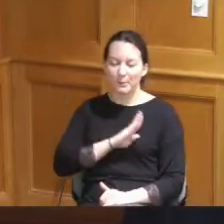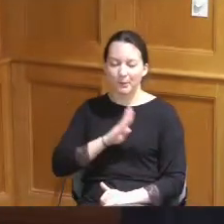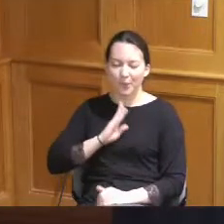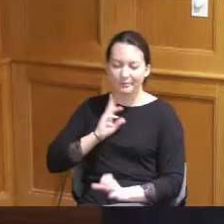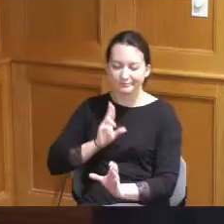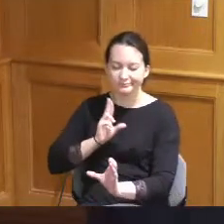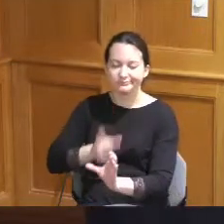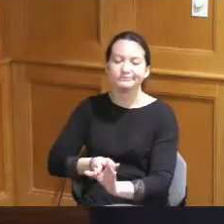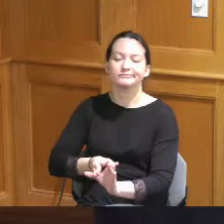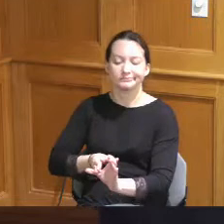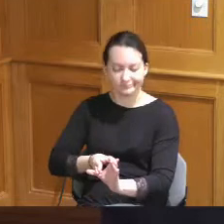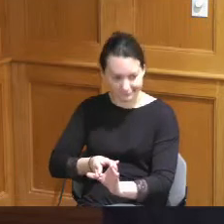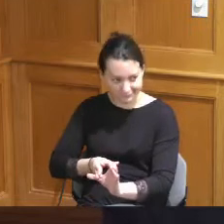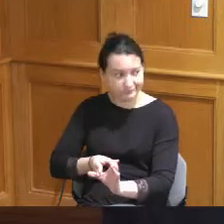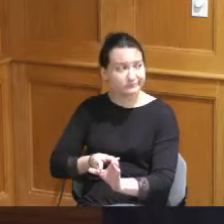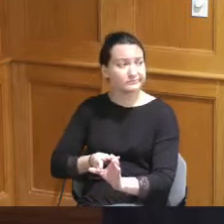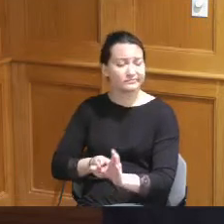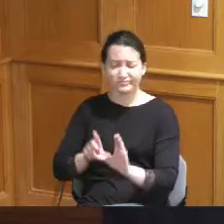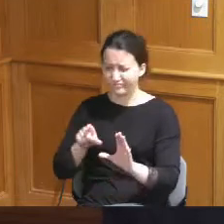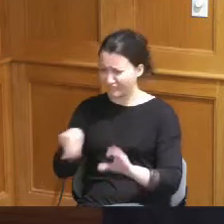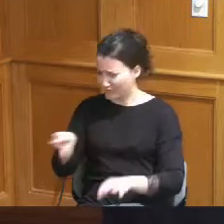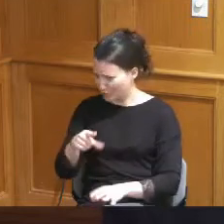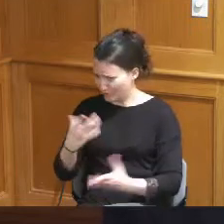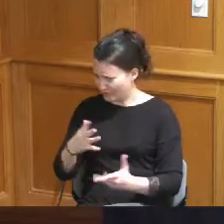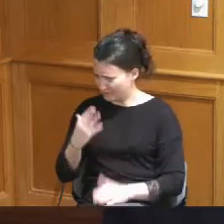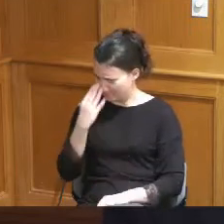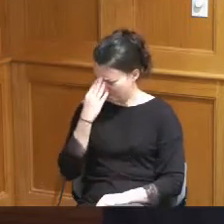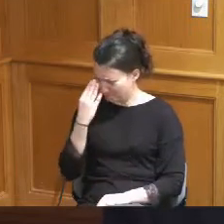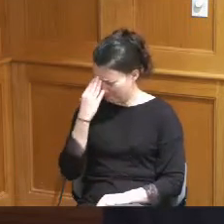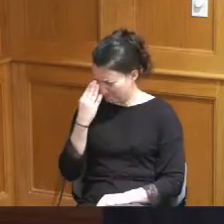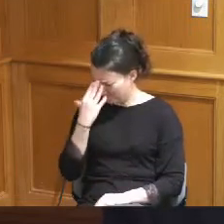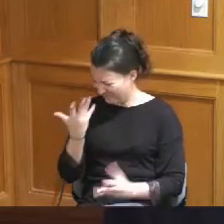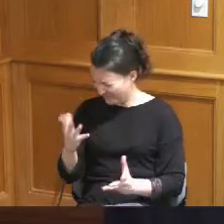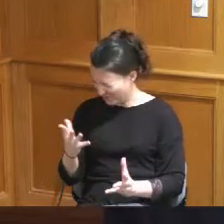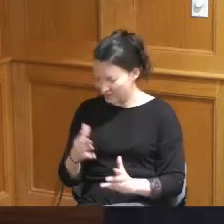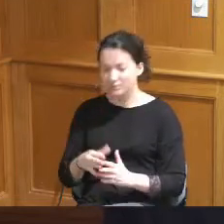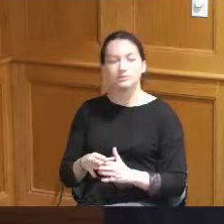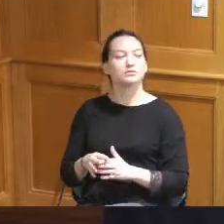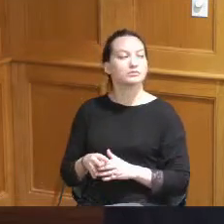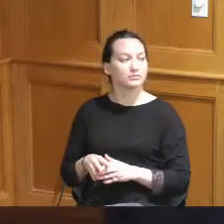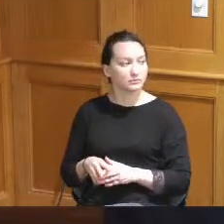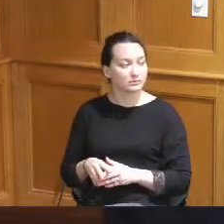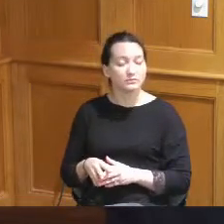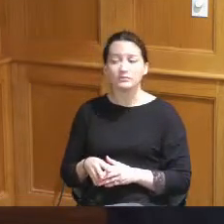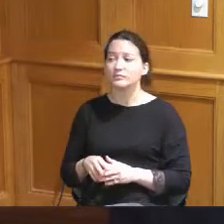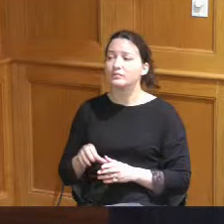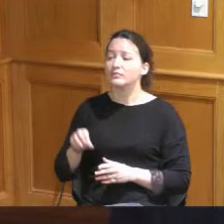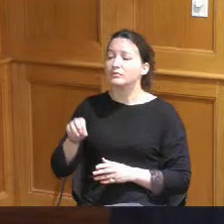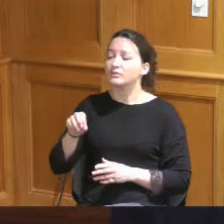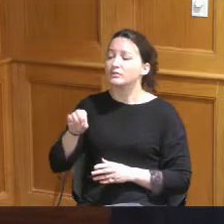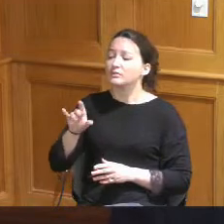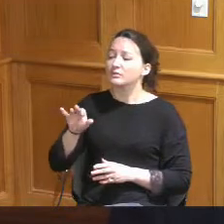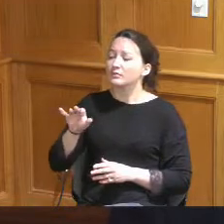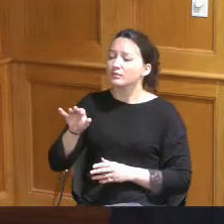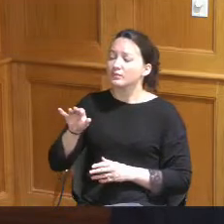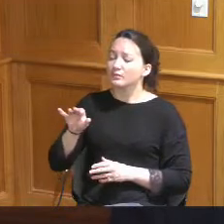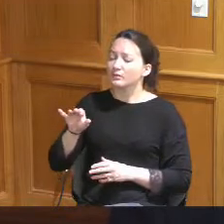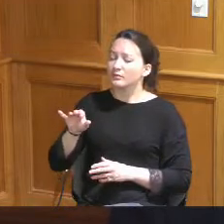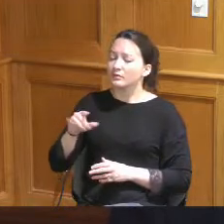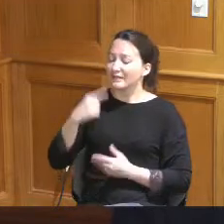so you probably are you're very well aware of this already but just in you know as we think about the